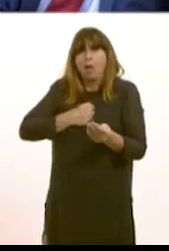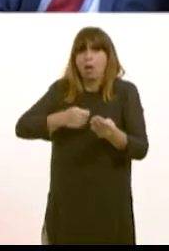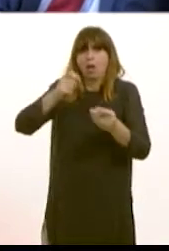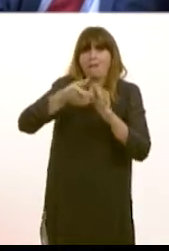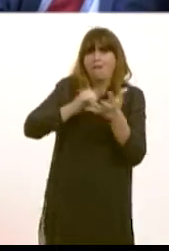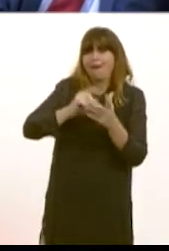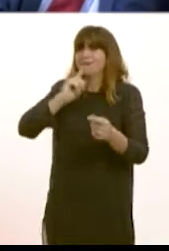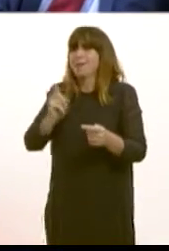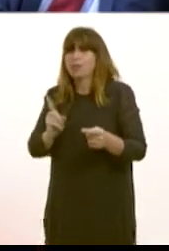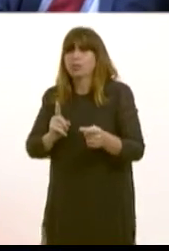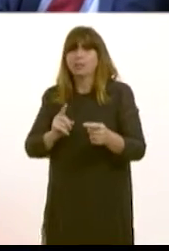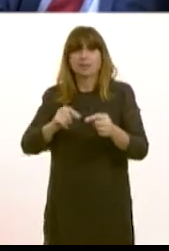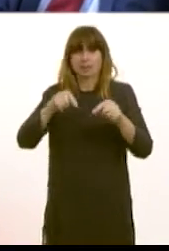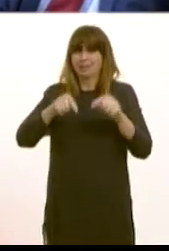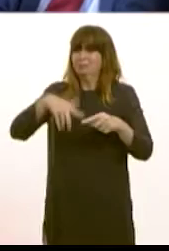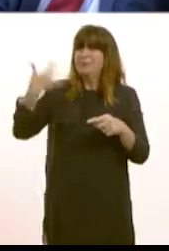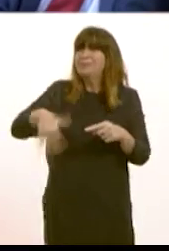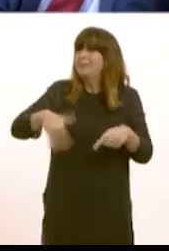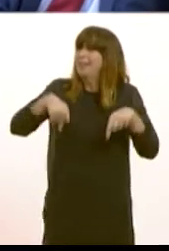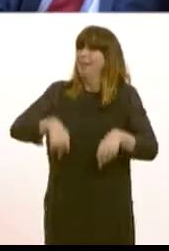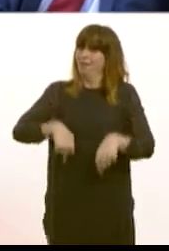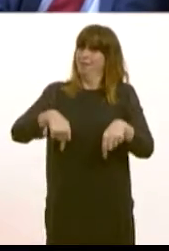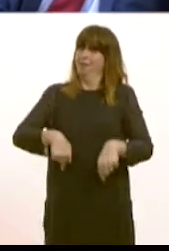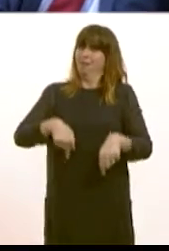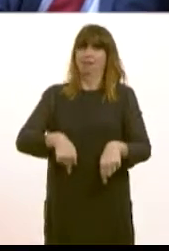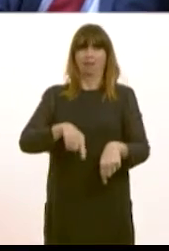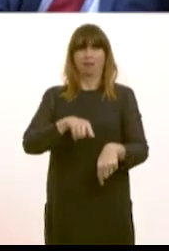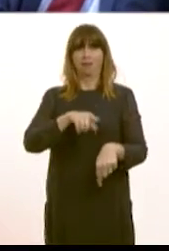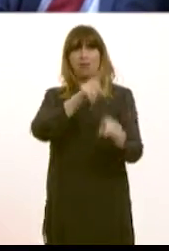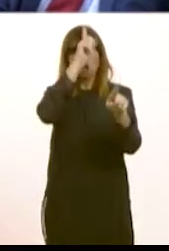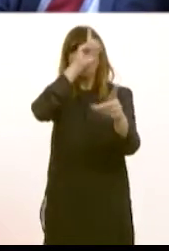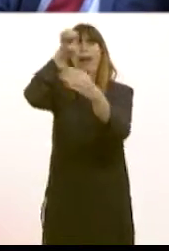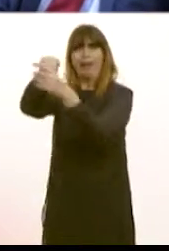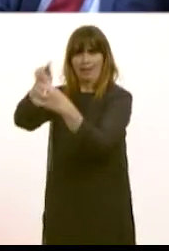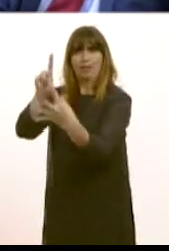Every single energy-intensive industry is saying to us that itís not an EU issueóitís